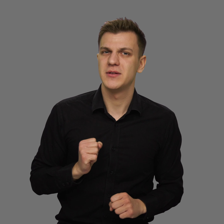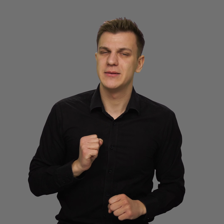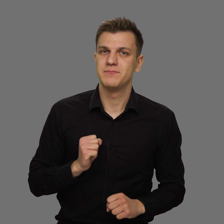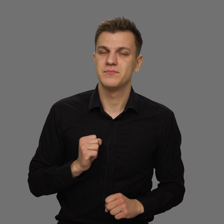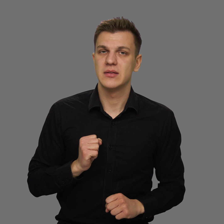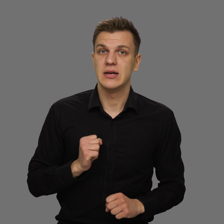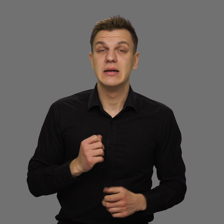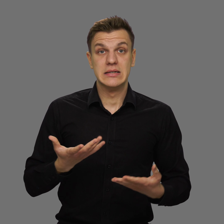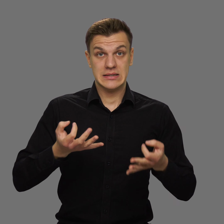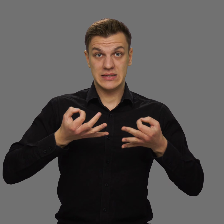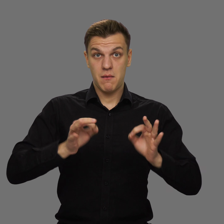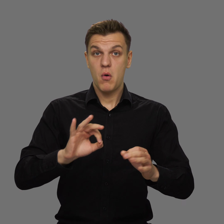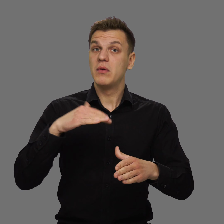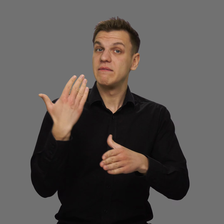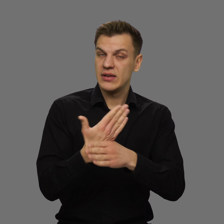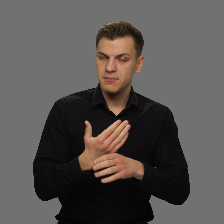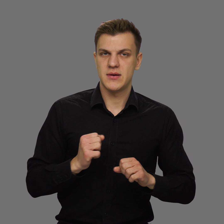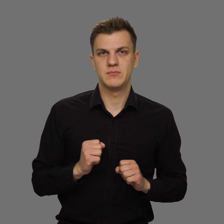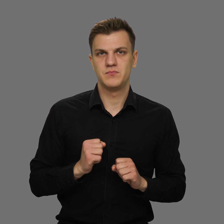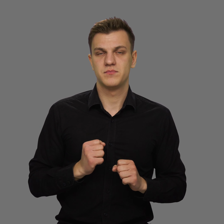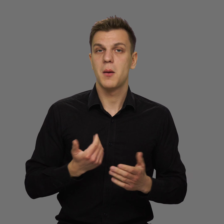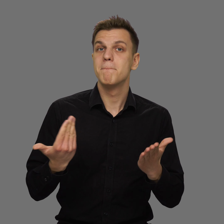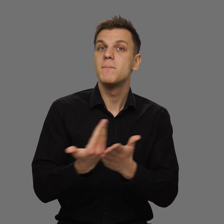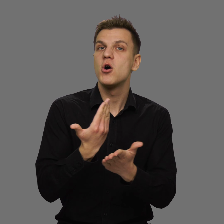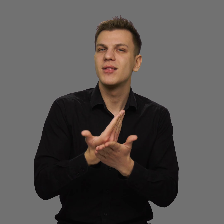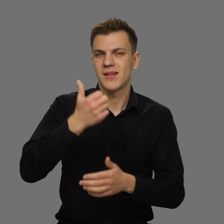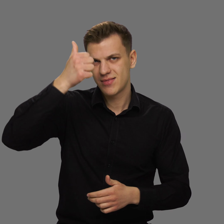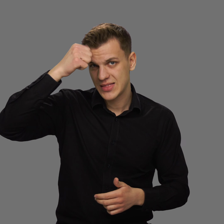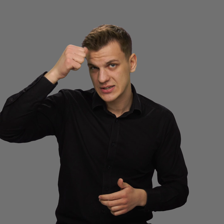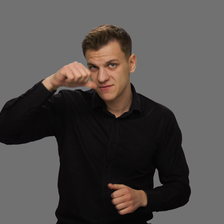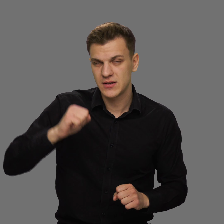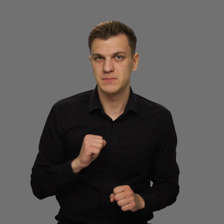make of car, model,